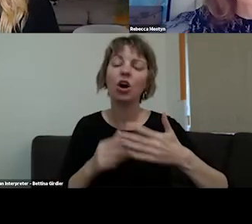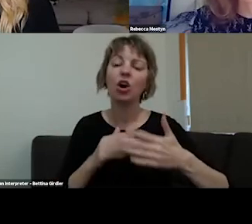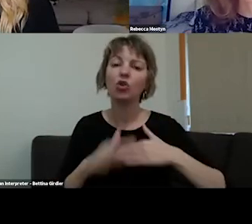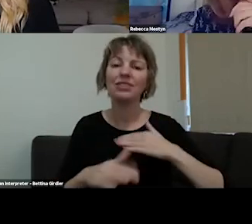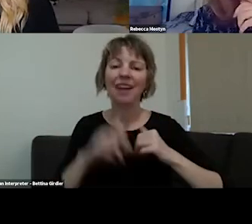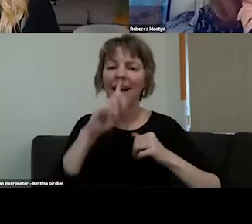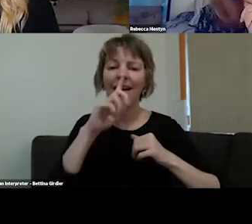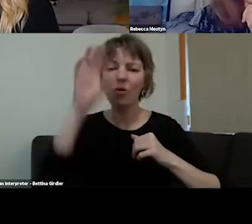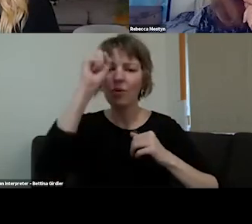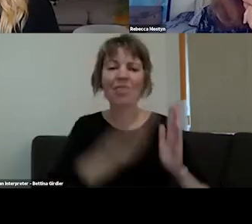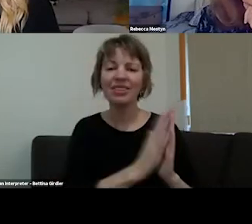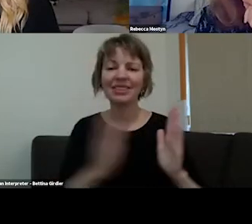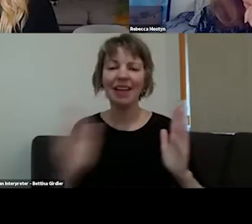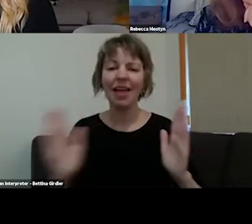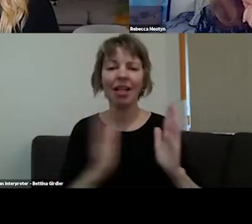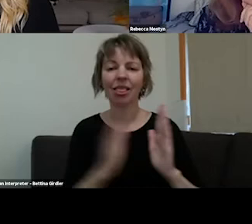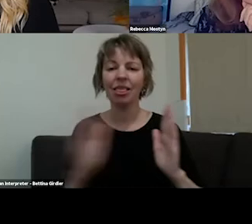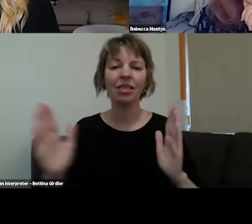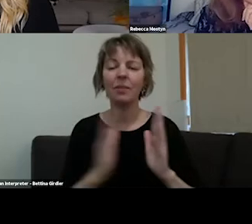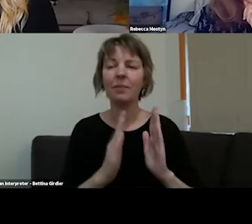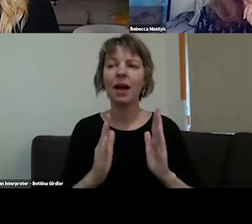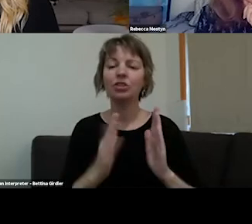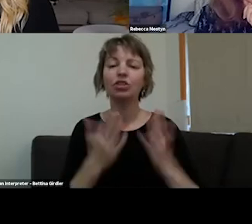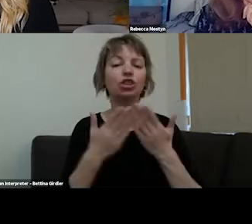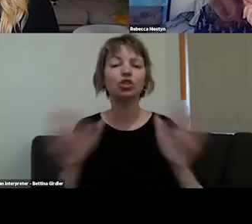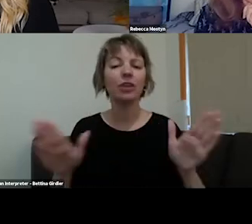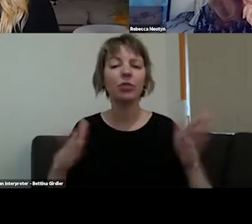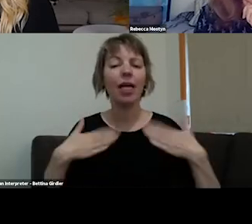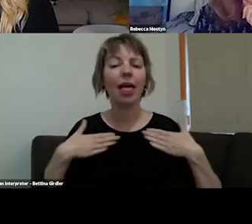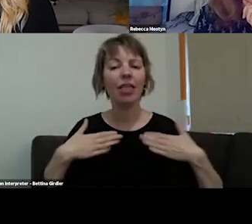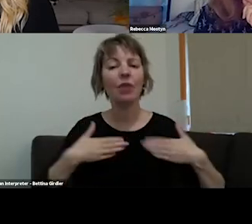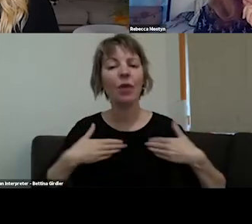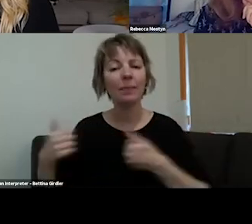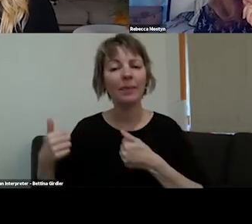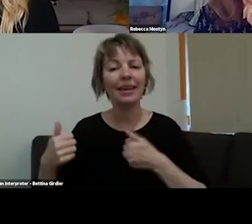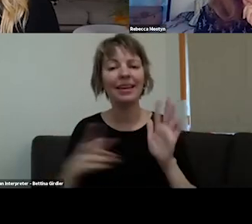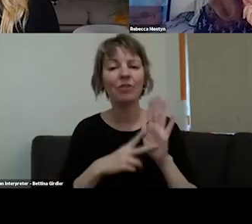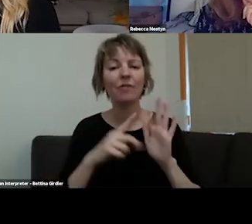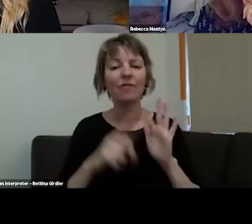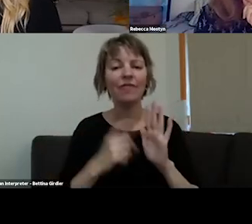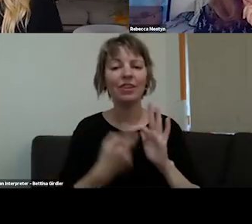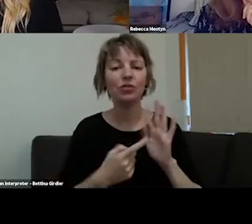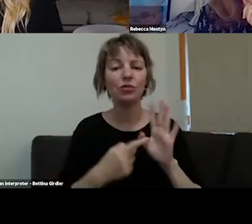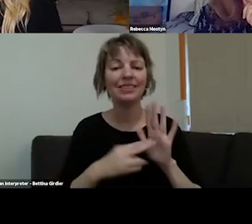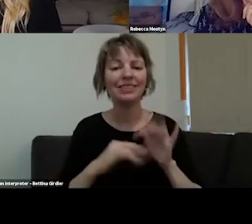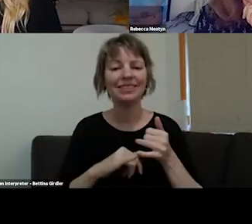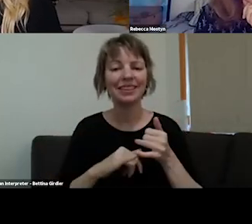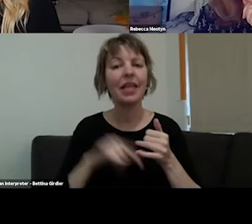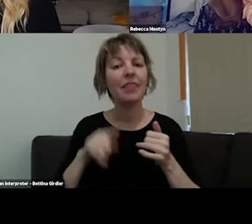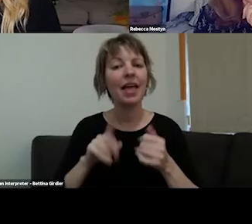but it's general health and wellbeing factors that veterans are experiencing long after they've actually participated